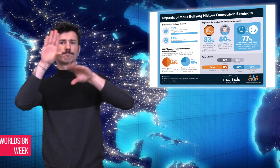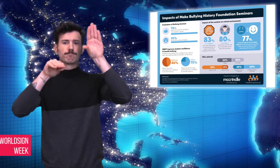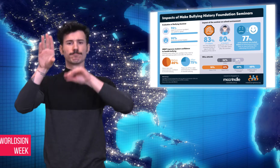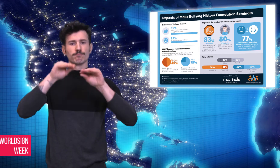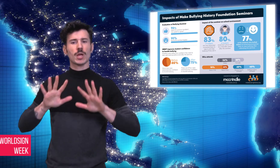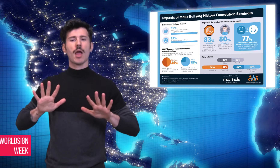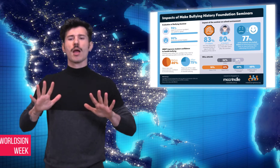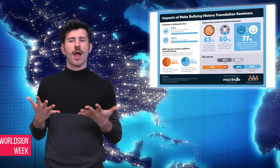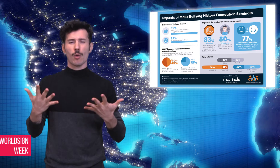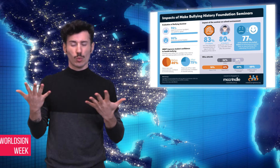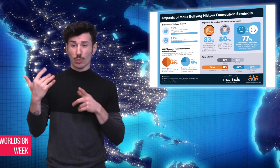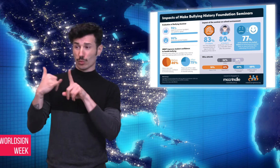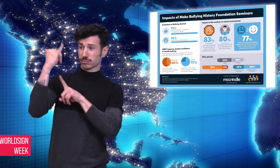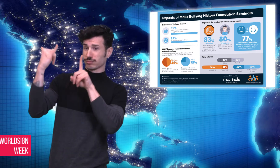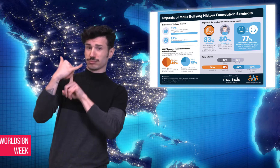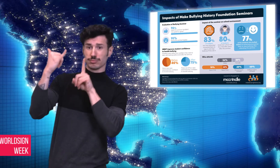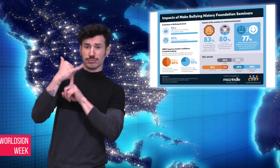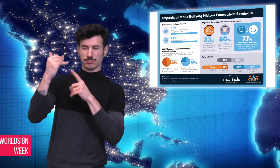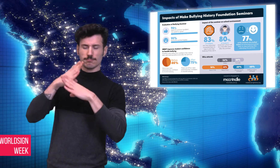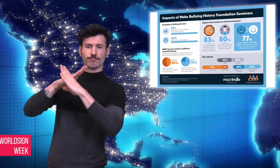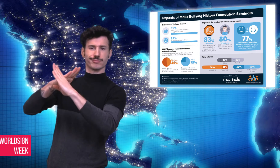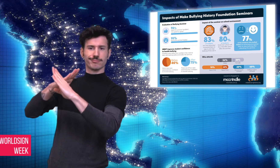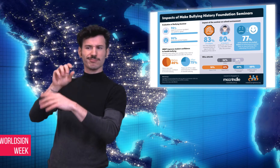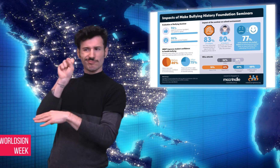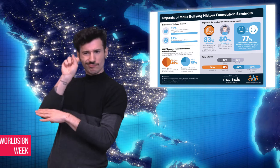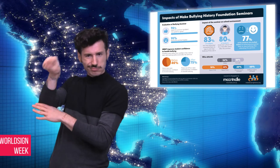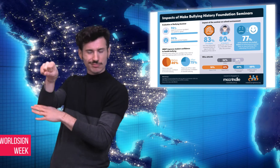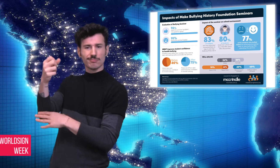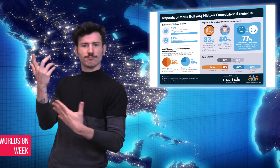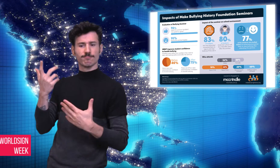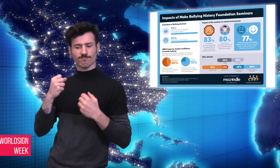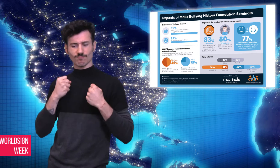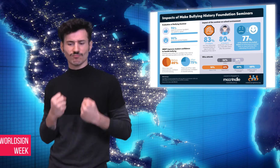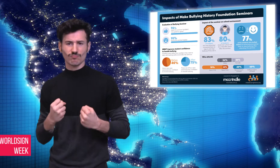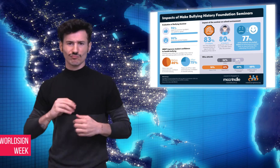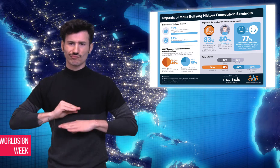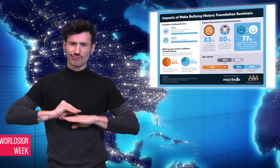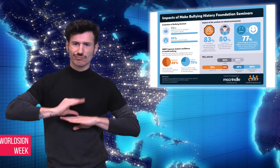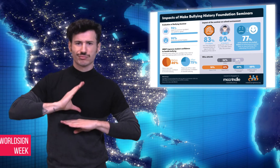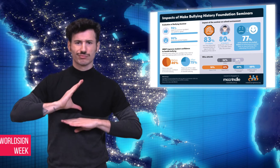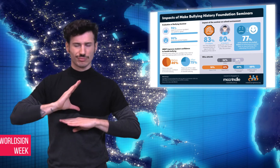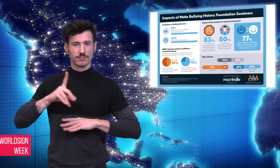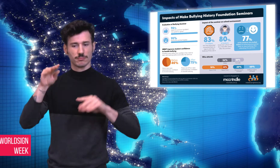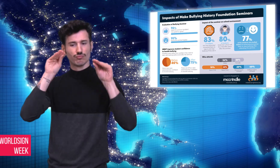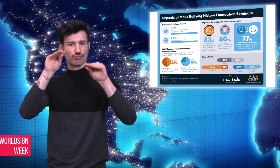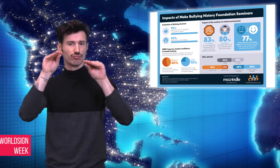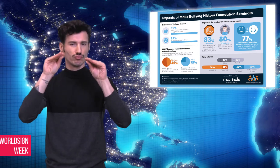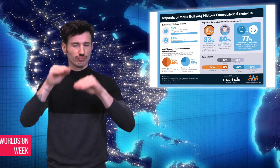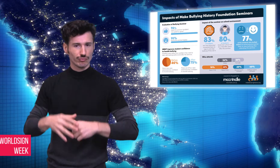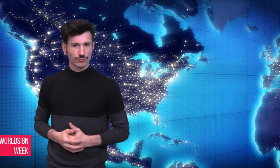better handle bullying incidents with confidence and courage.